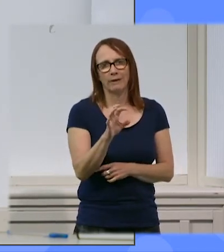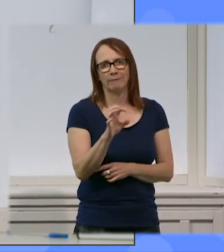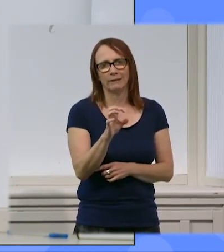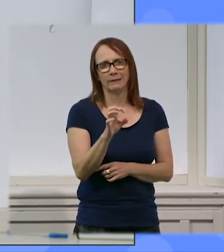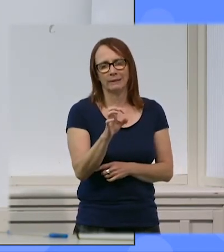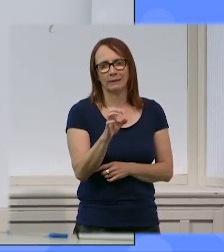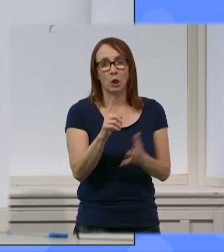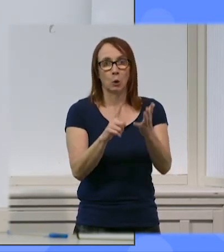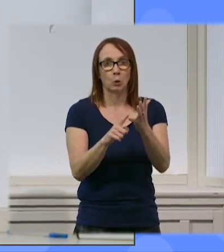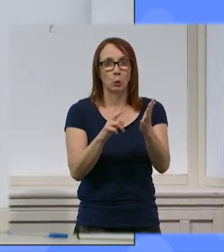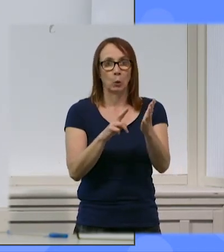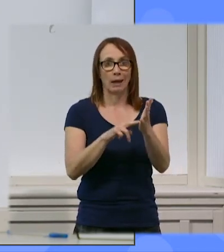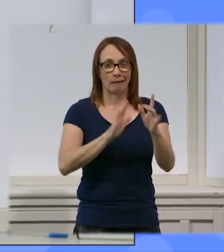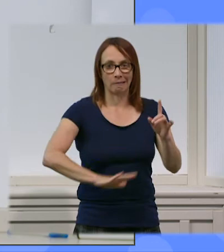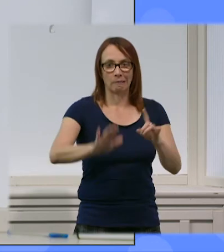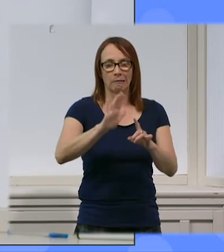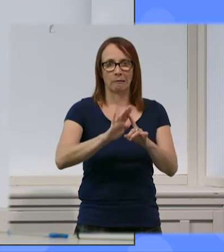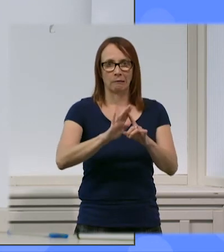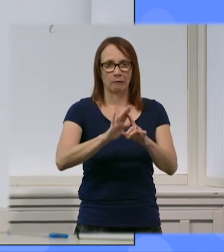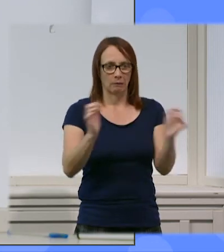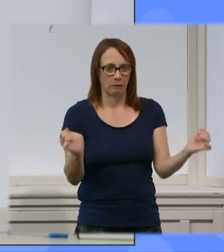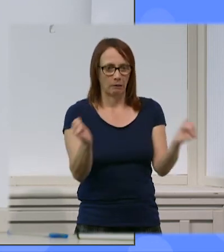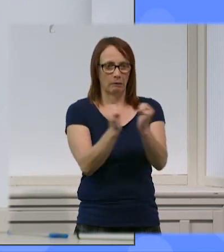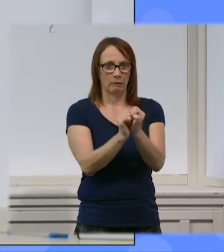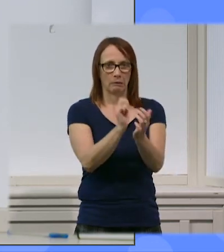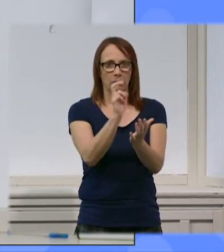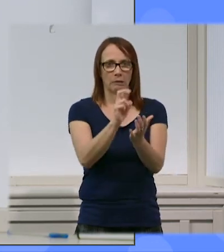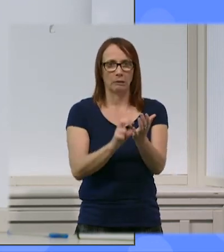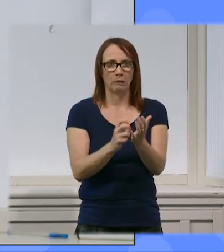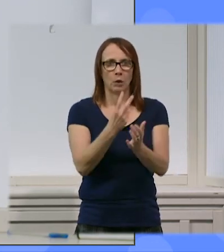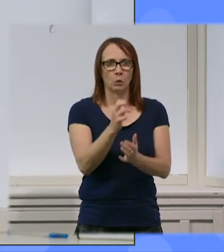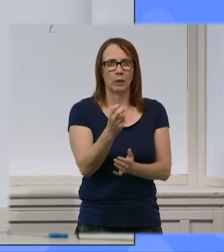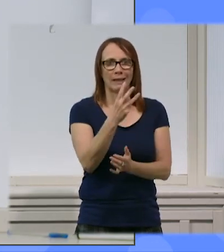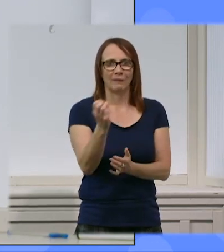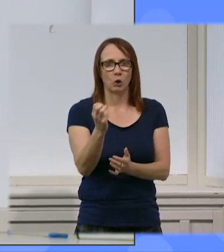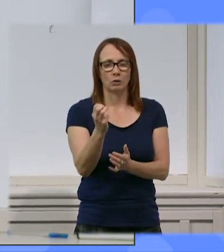United Nation and signed up to the 2030 agenda for sustainable development now